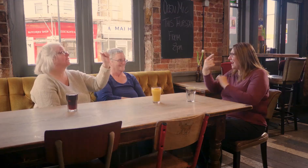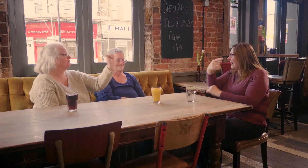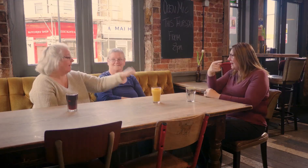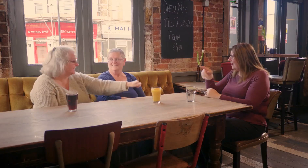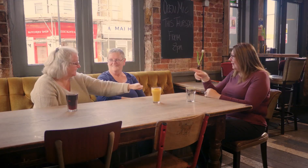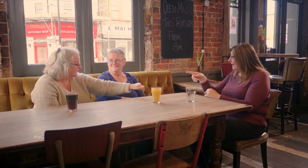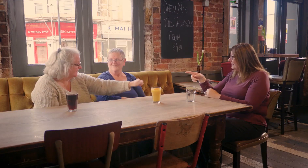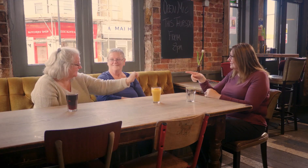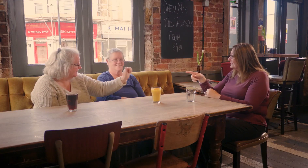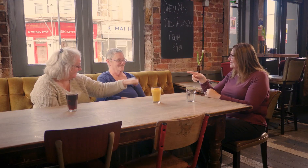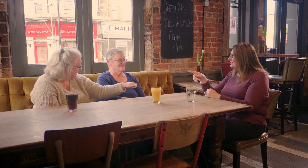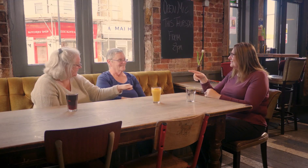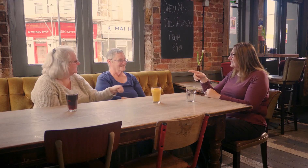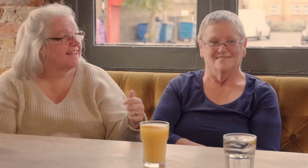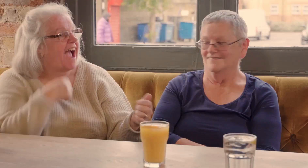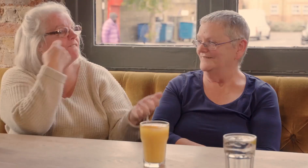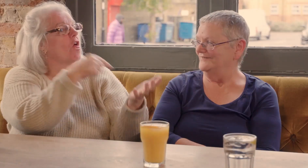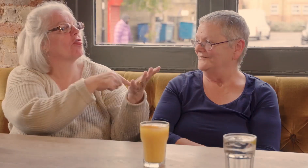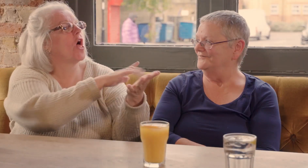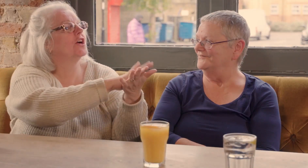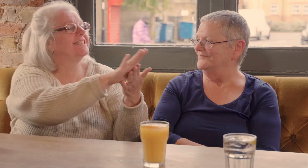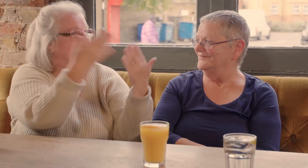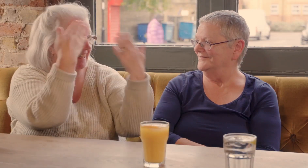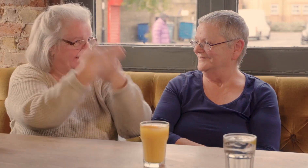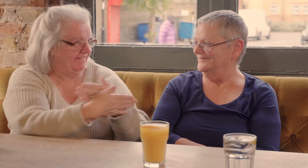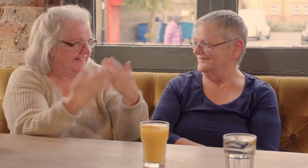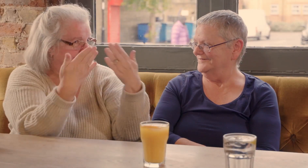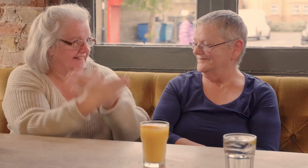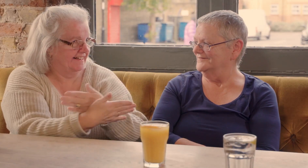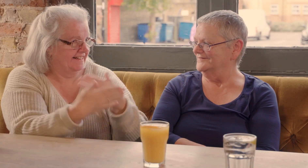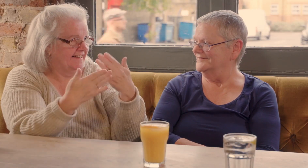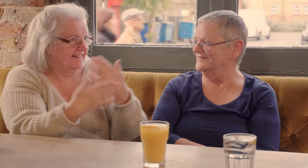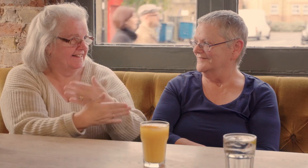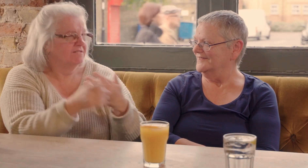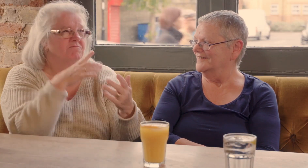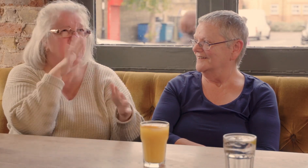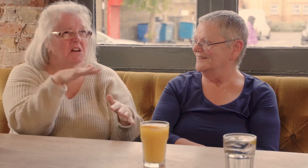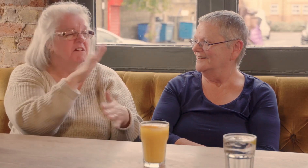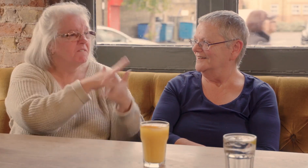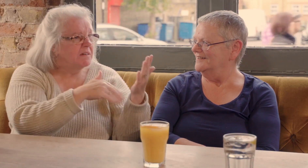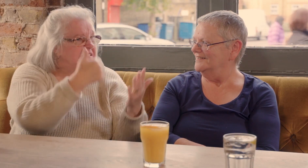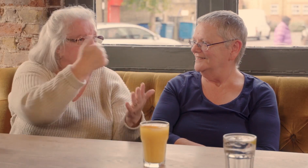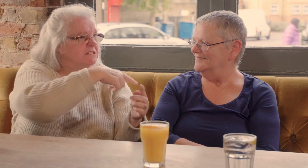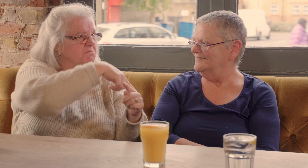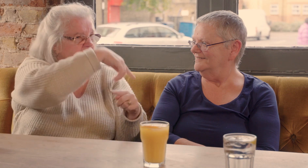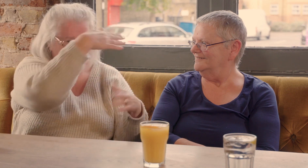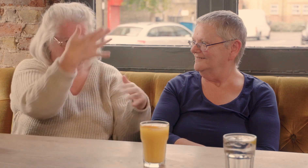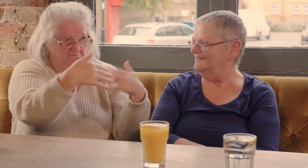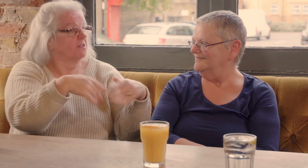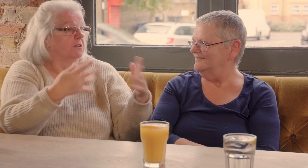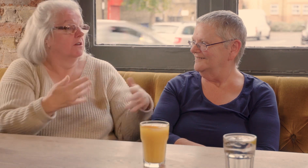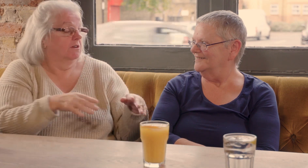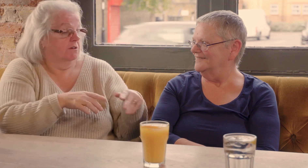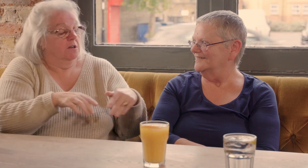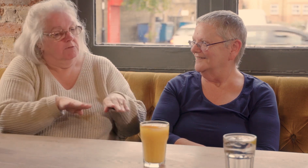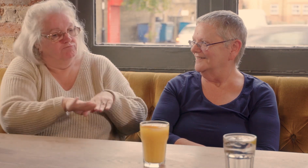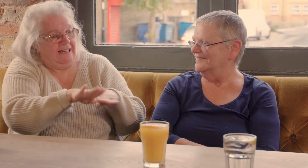That's right! Training, every Thursday evening from about half past six to whenever.